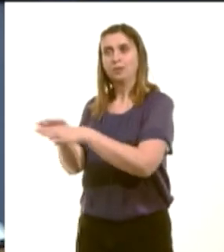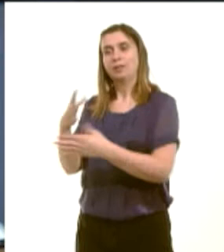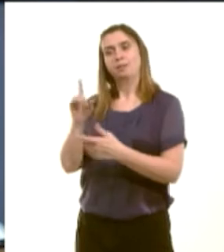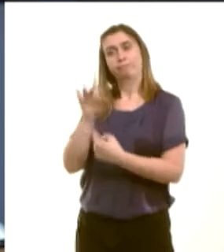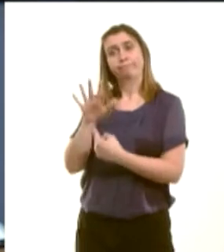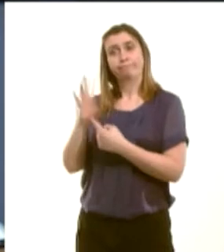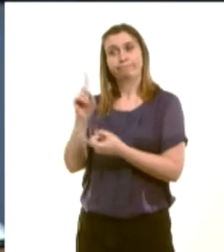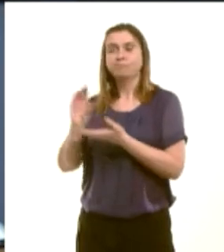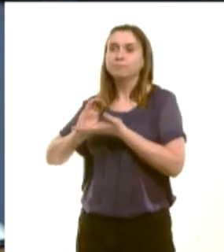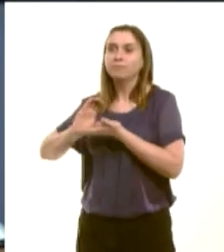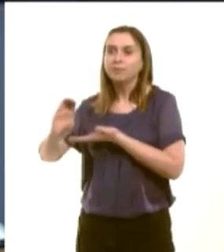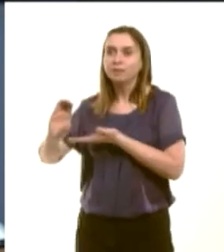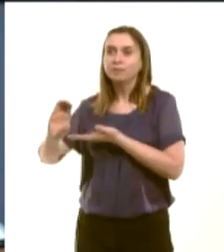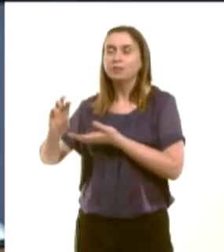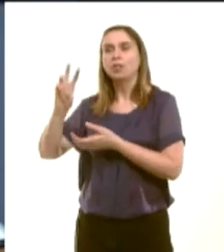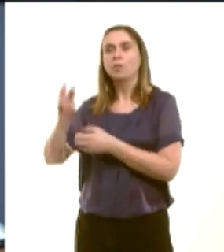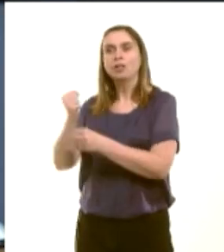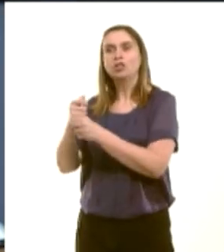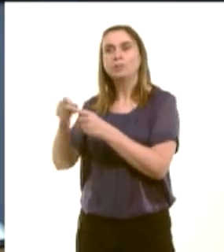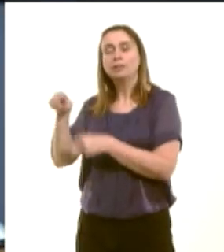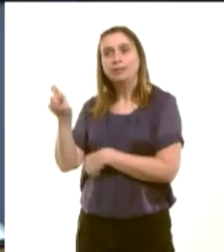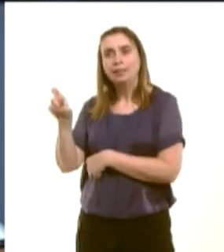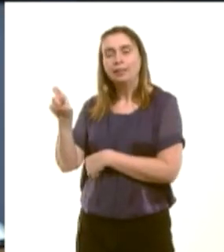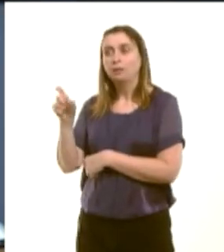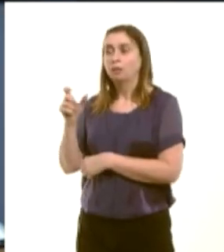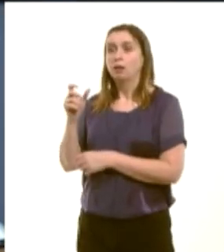General Practitioners Committee Wales. Could you give an indication of when the sustainability